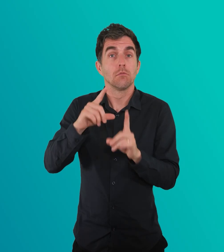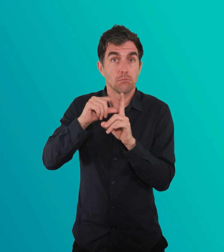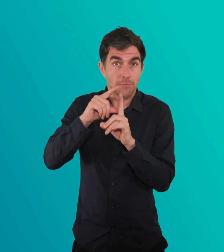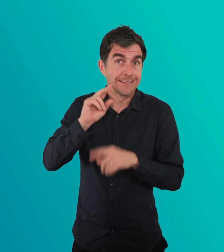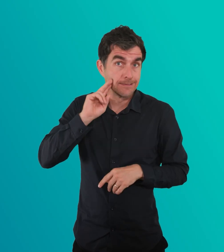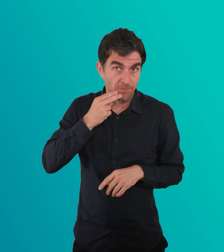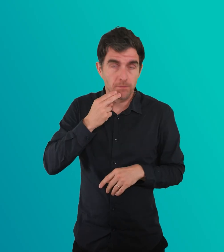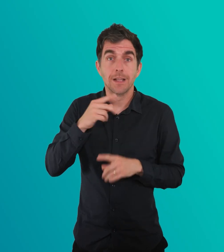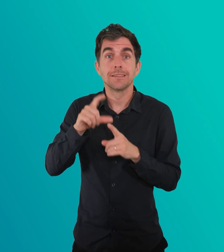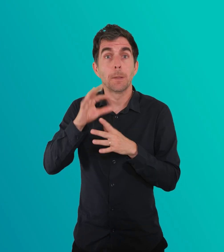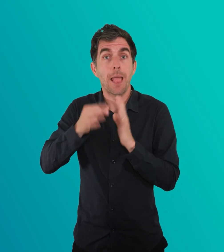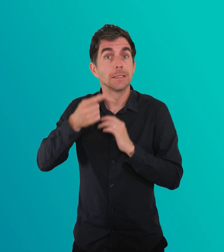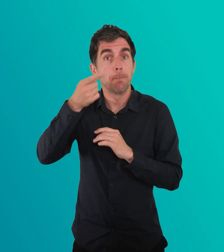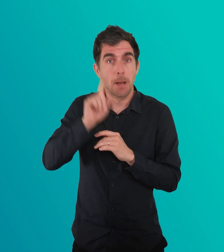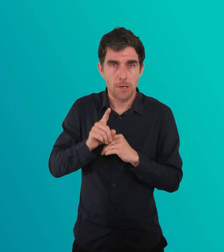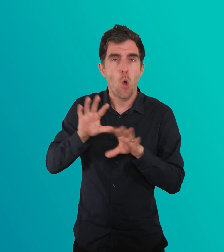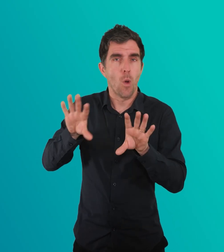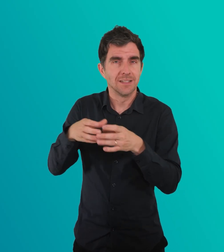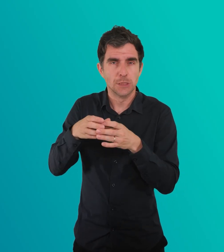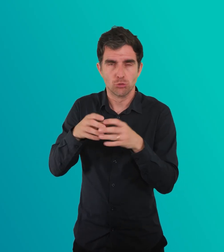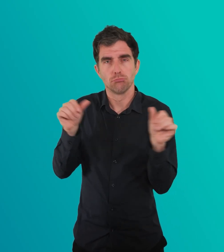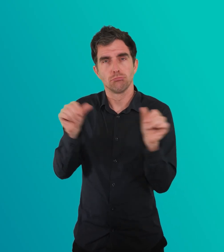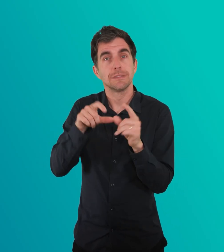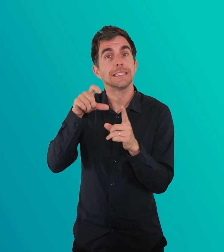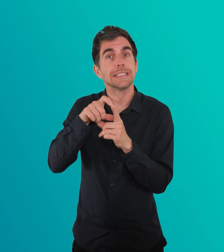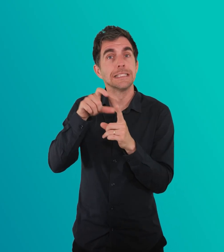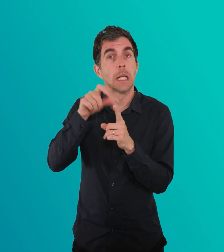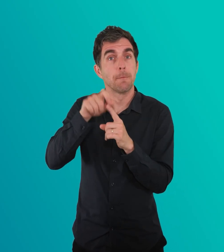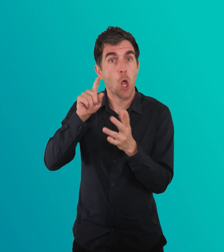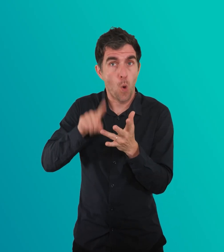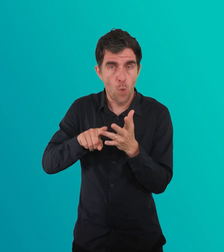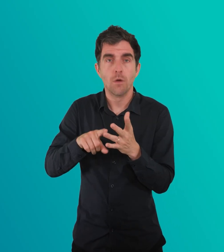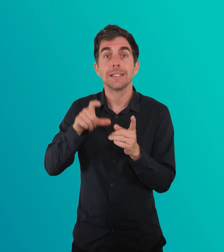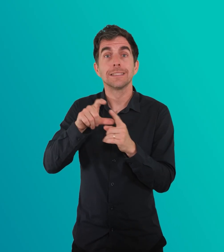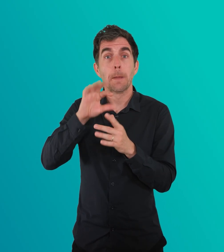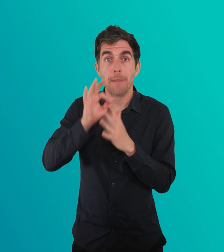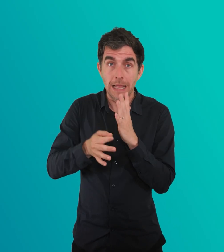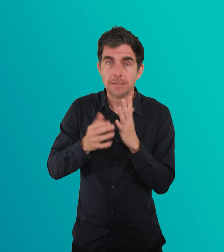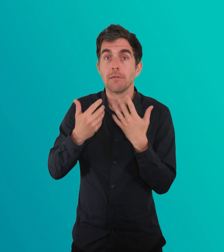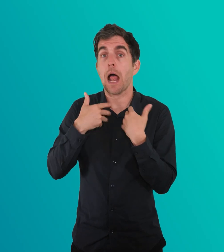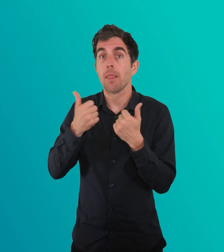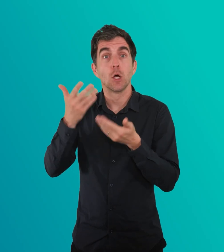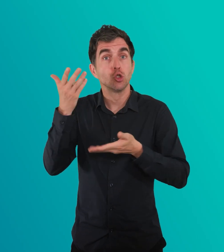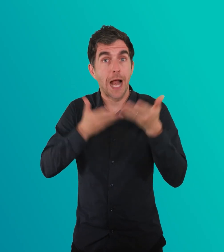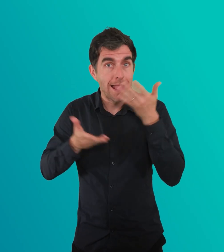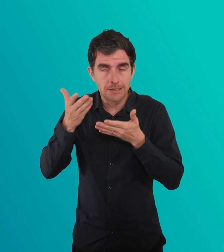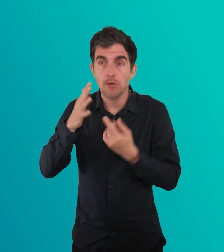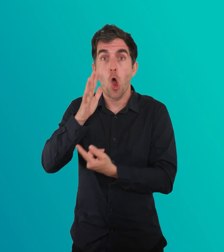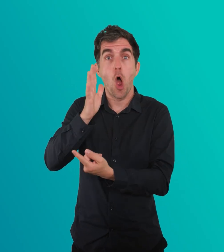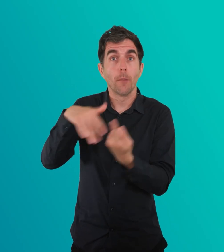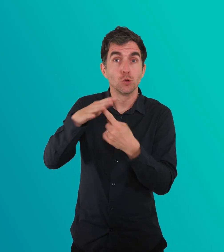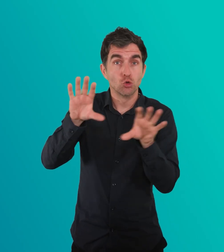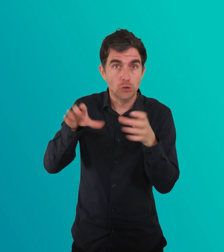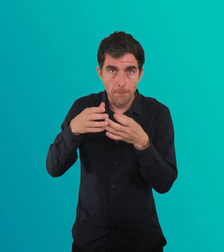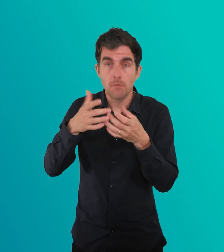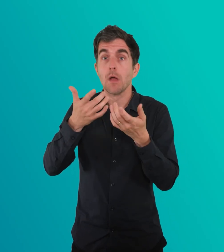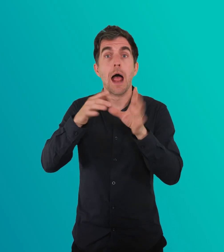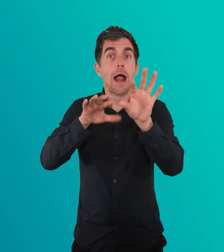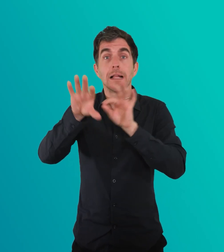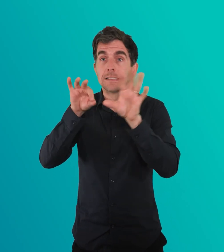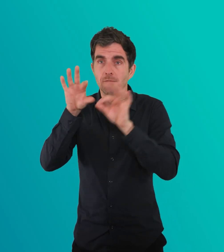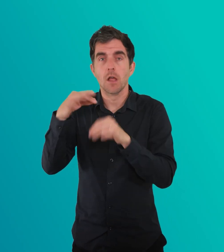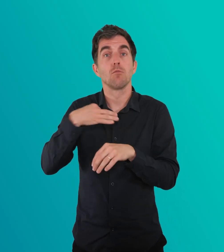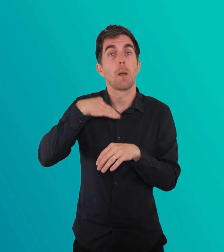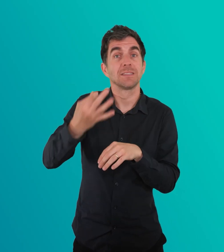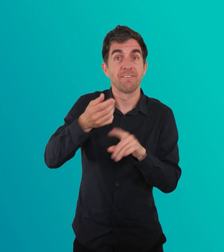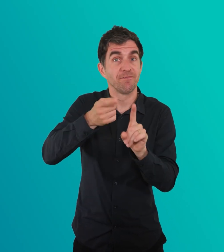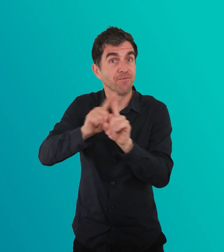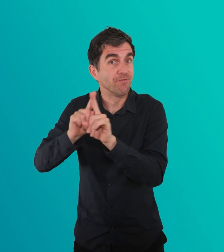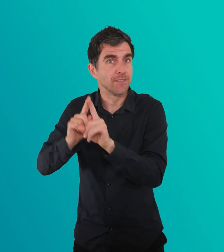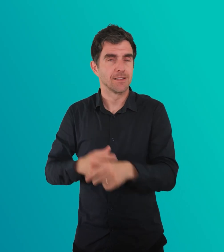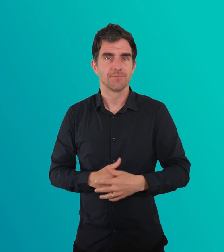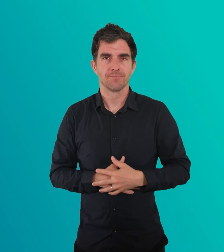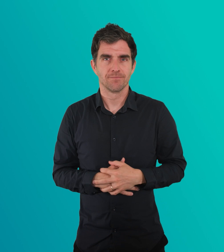d/Deaf and Disabled People’s Organisations (DDPOs), disability or health charities, community groups, and elected representatives.